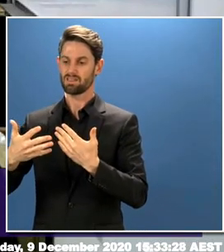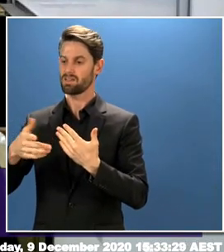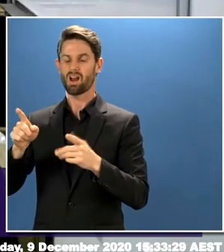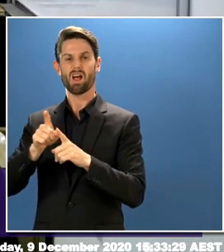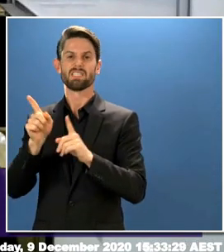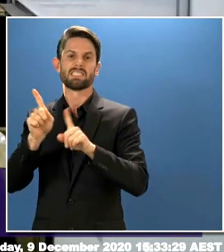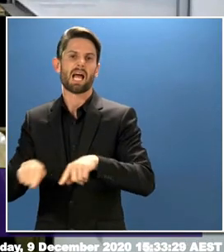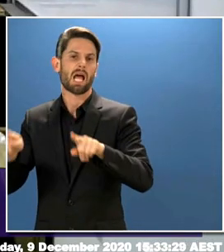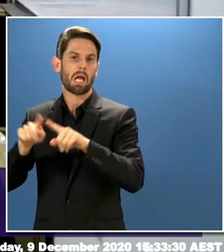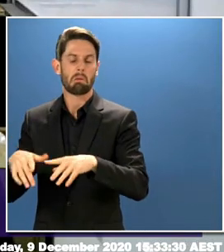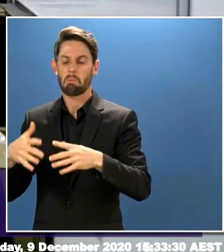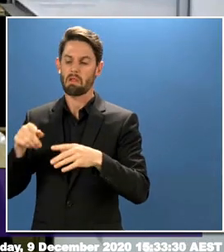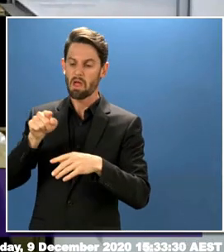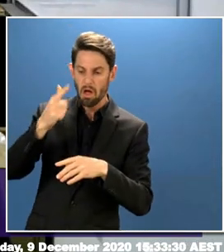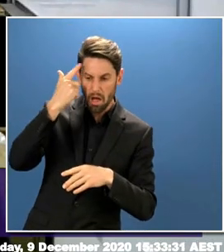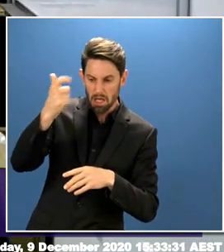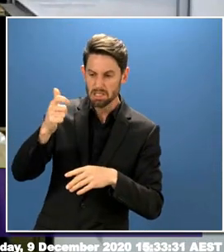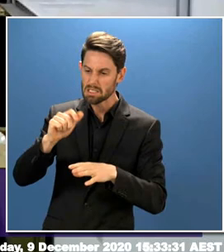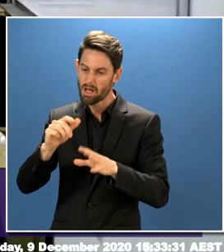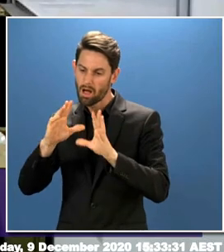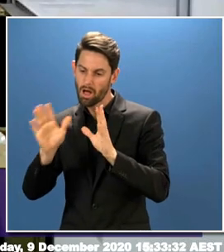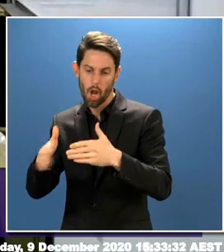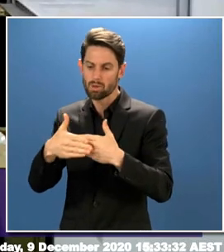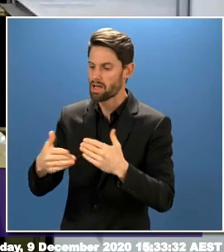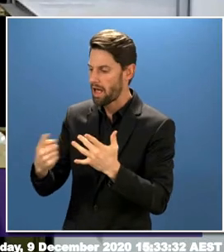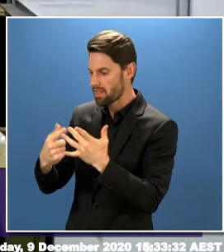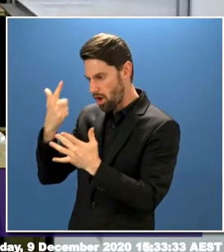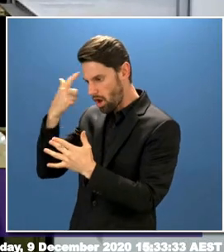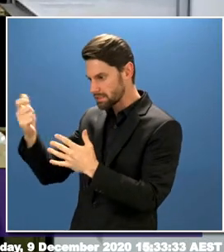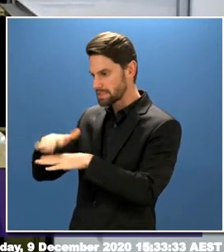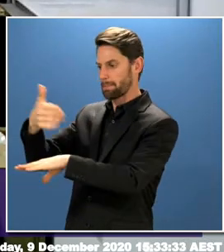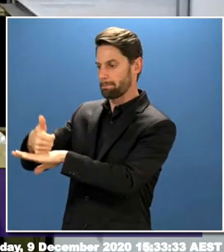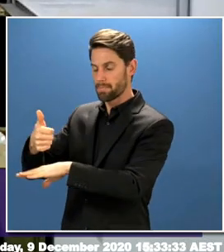And your research has really emphasised the importance of co-design. Yes.